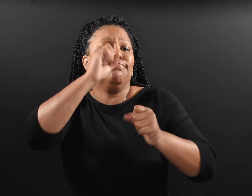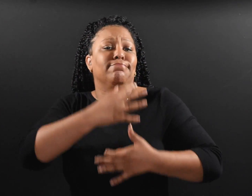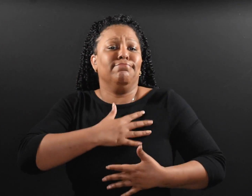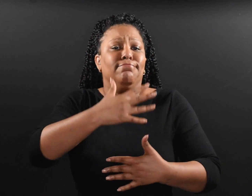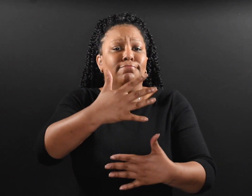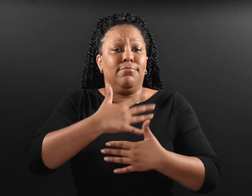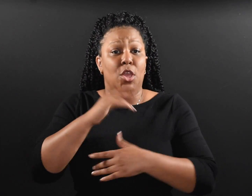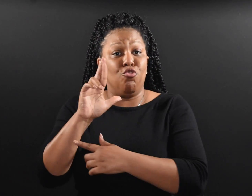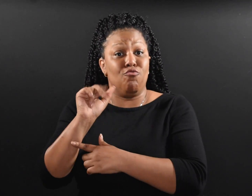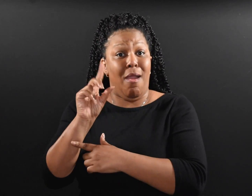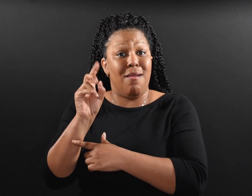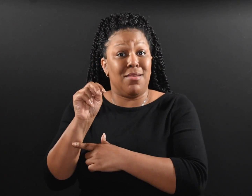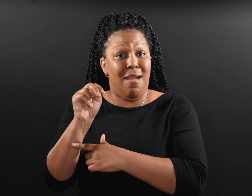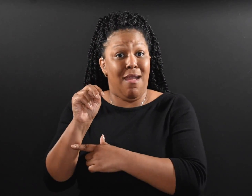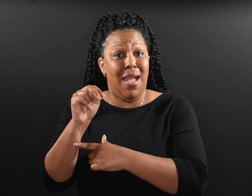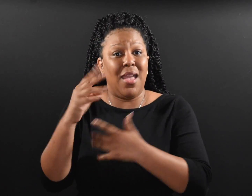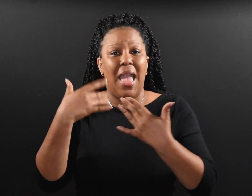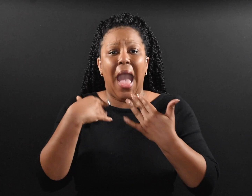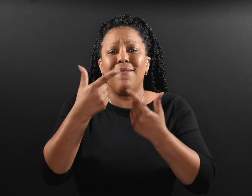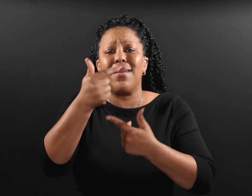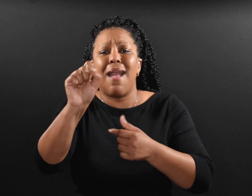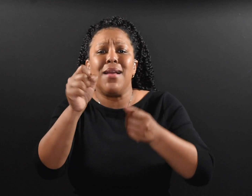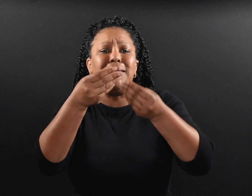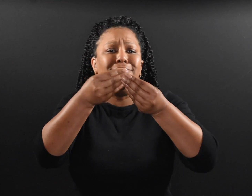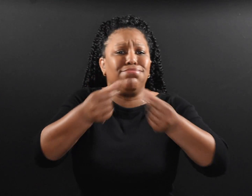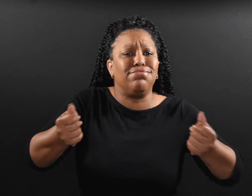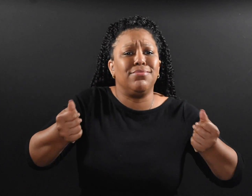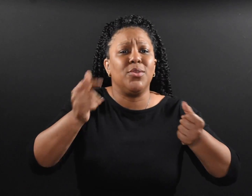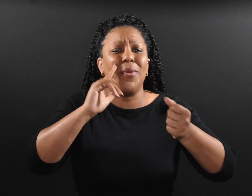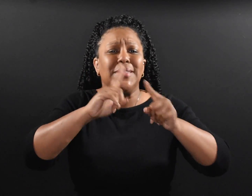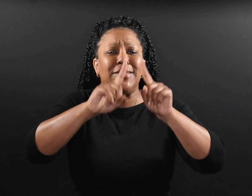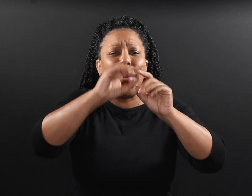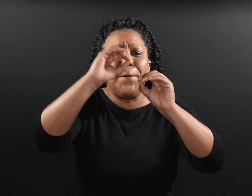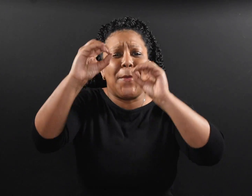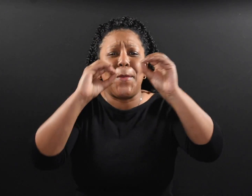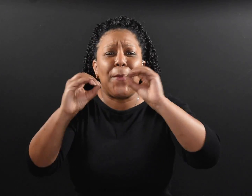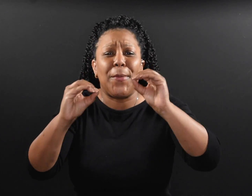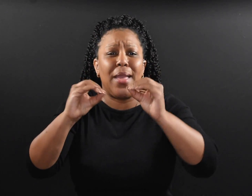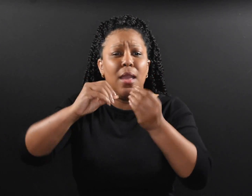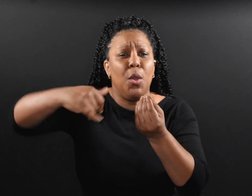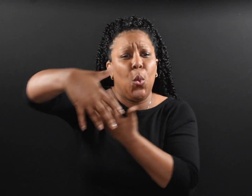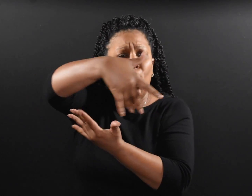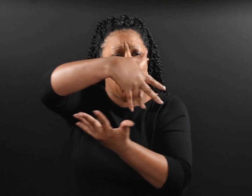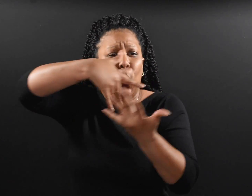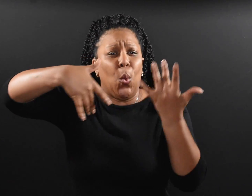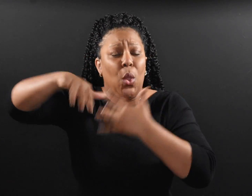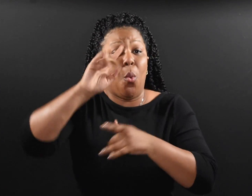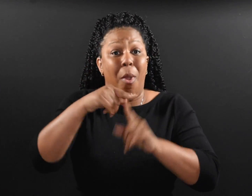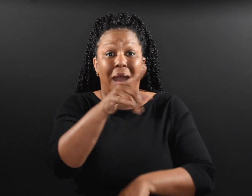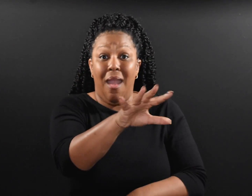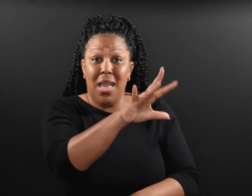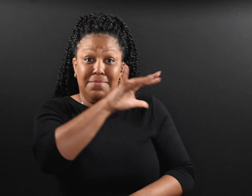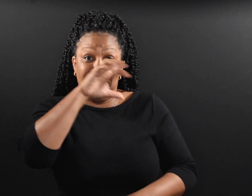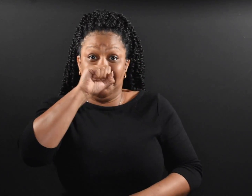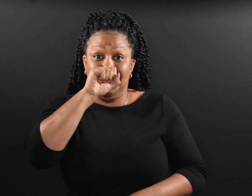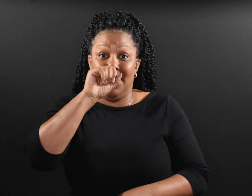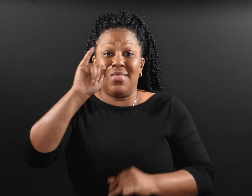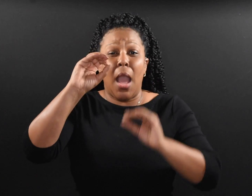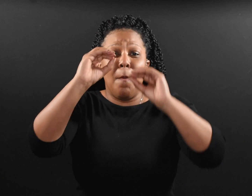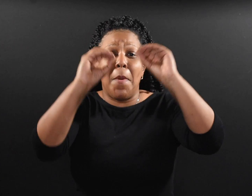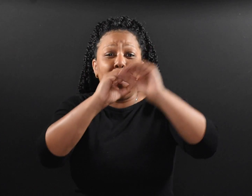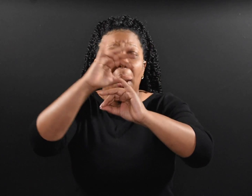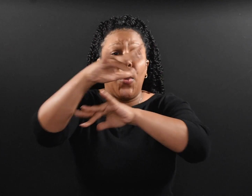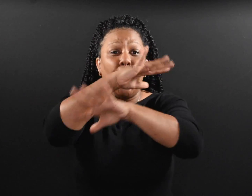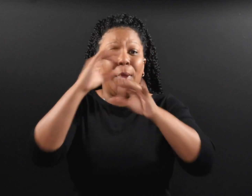Radon gas decays into fine particles that are radioactive. When inhaled these fine particles